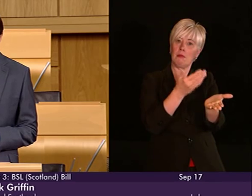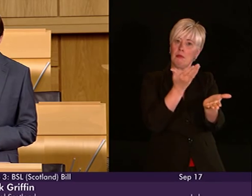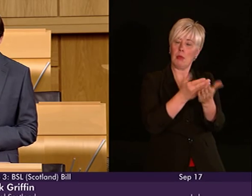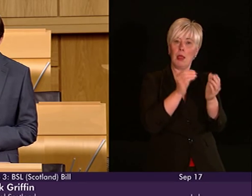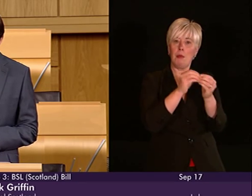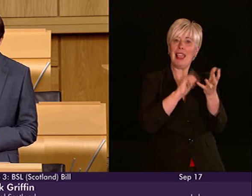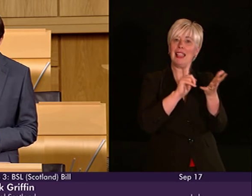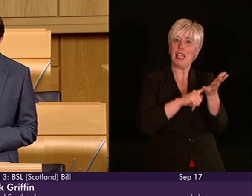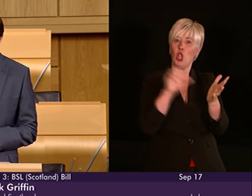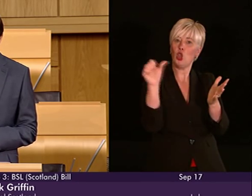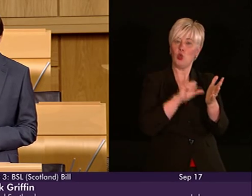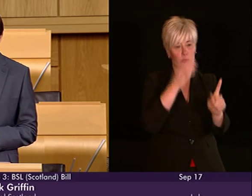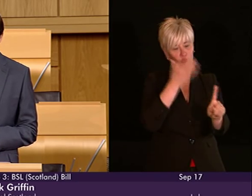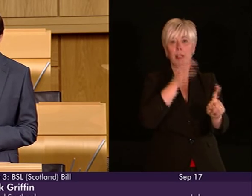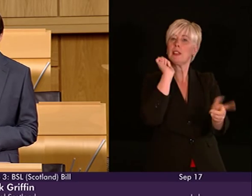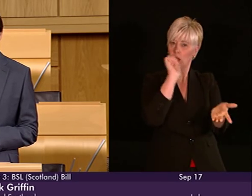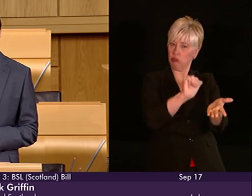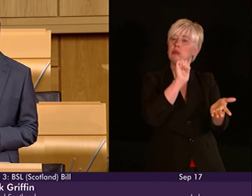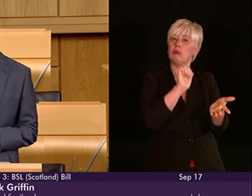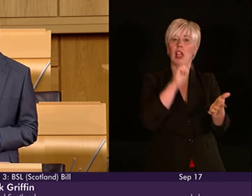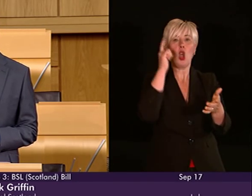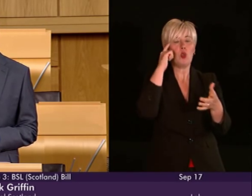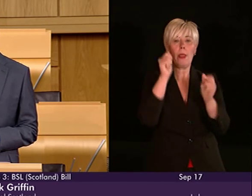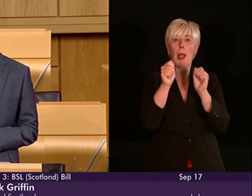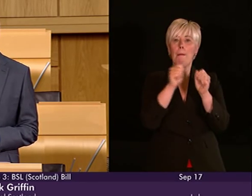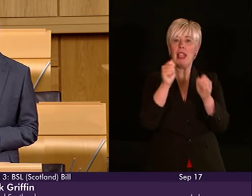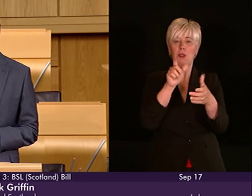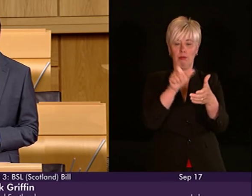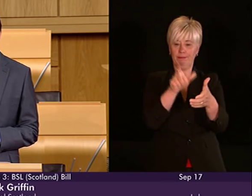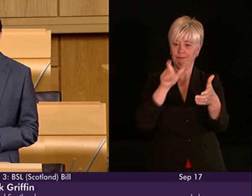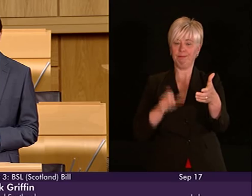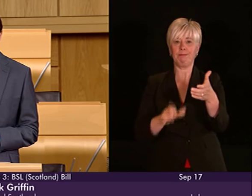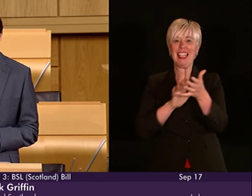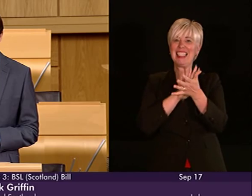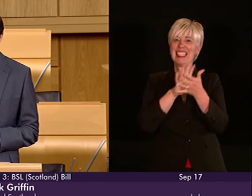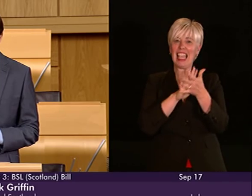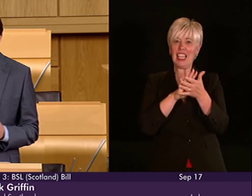as a language. This amendment will help to achieve that goal, making it clear to